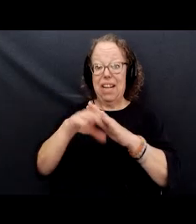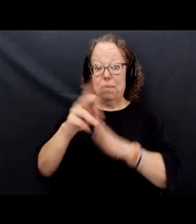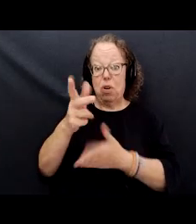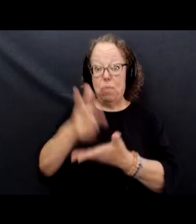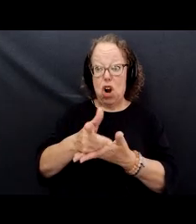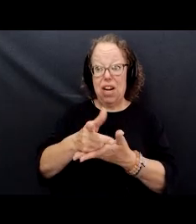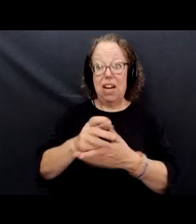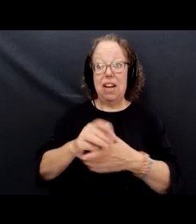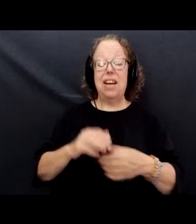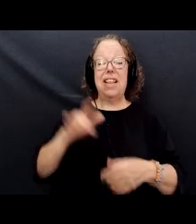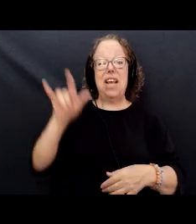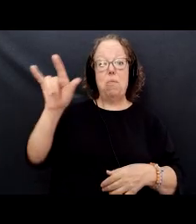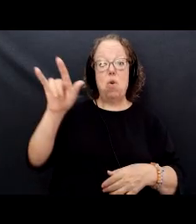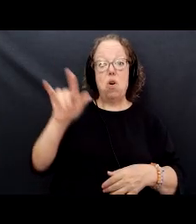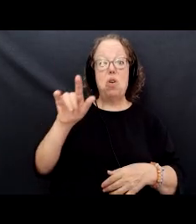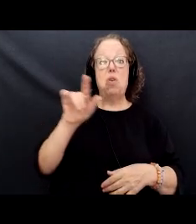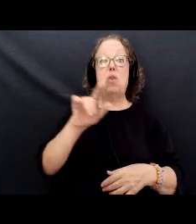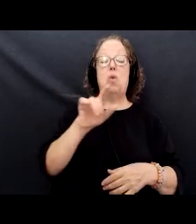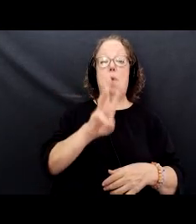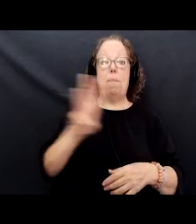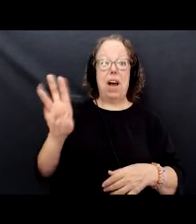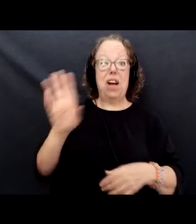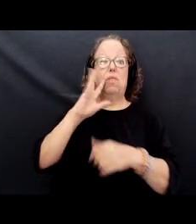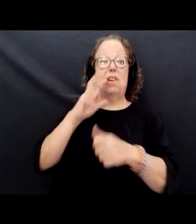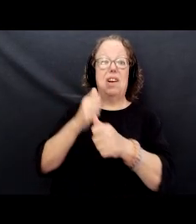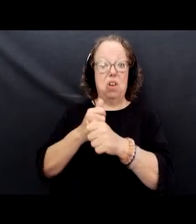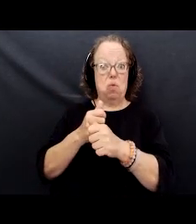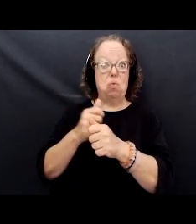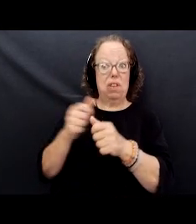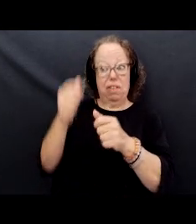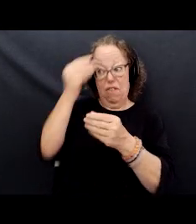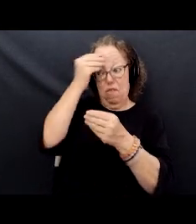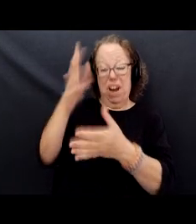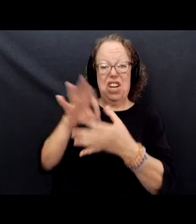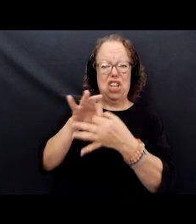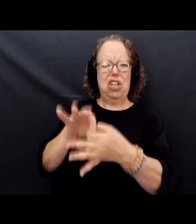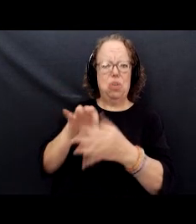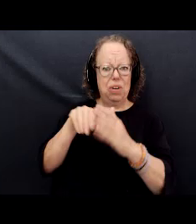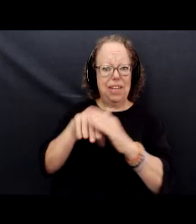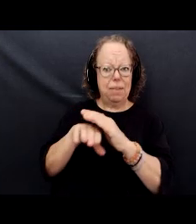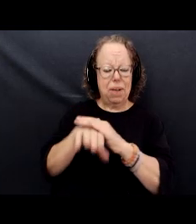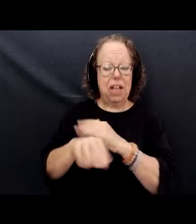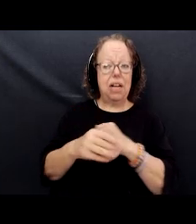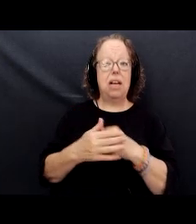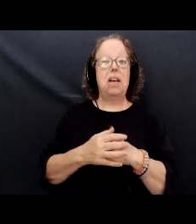Our airport web pages will be updated with accessibility information. We'll ensure passengers